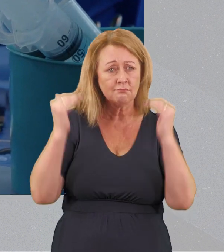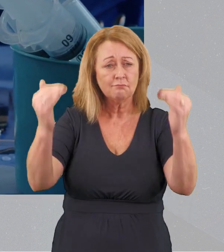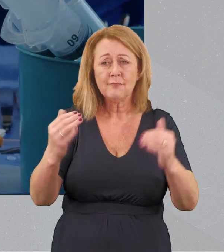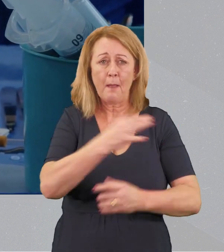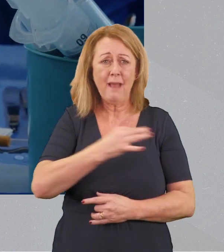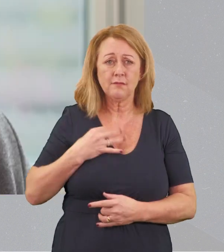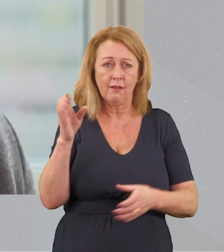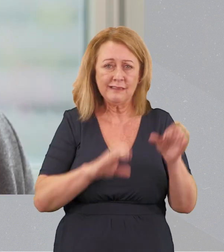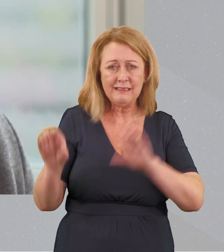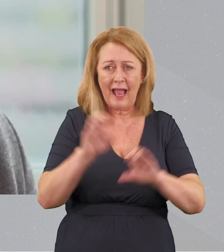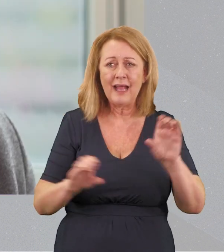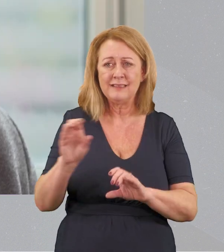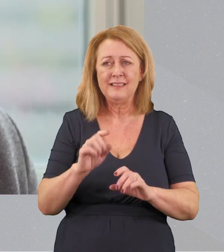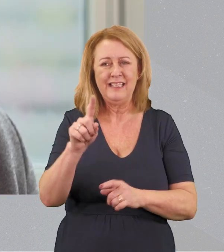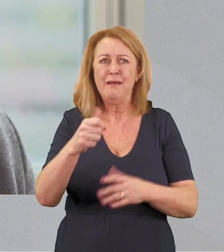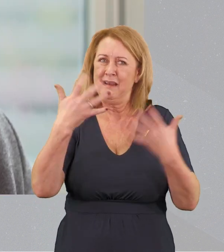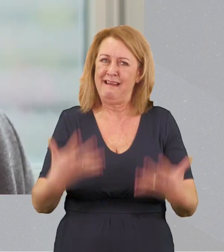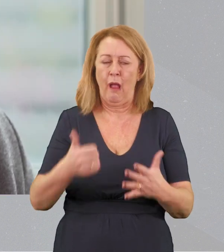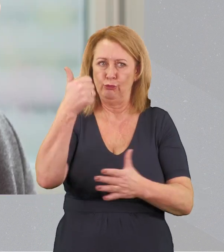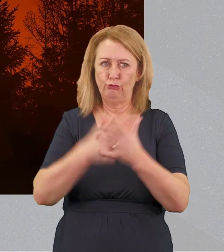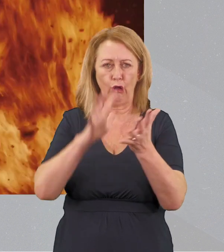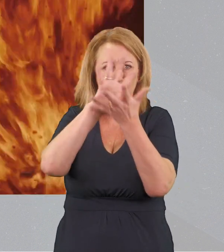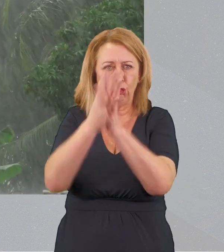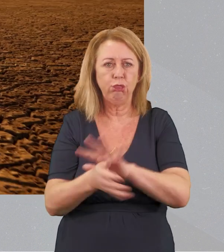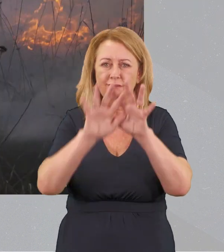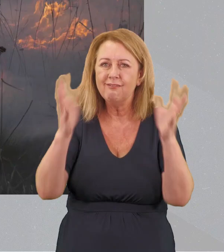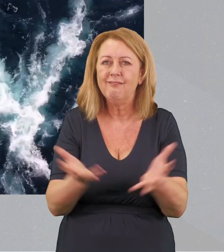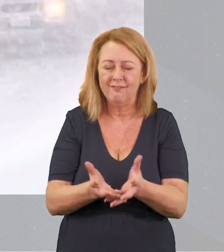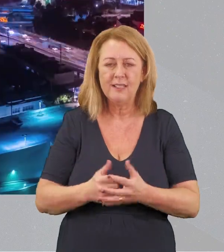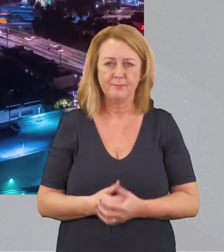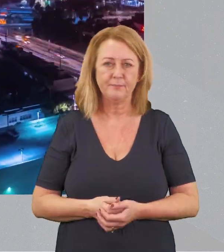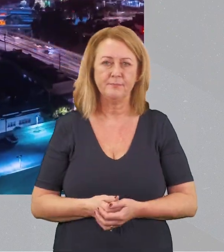But the problem is that it's now starting to get to the point where it's causing destruction.